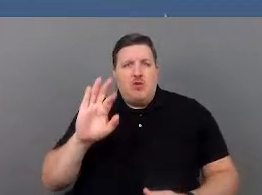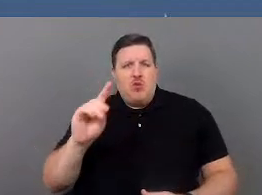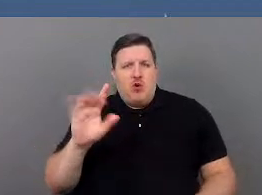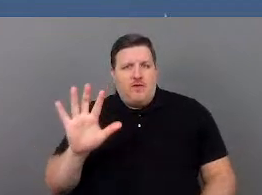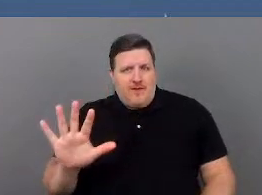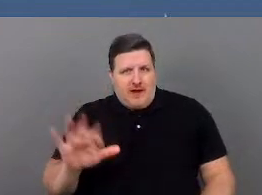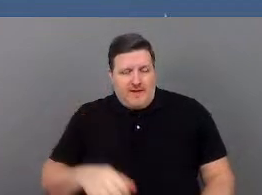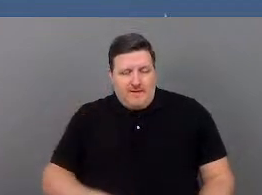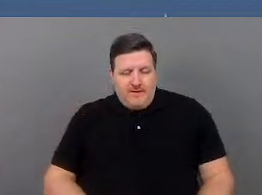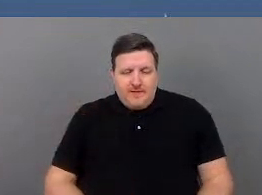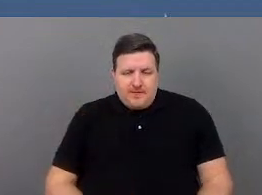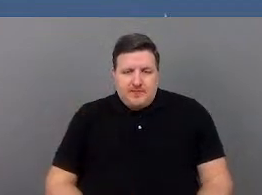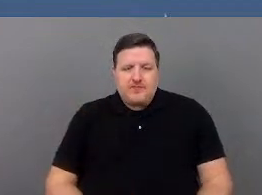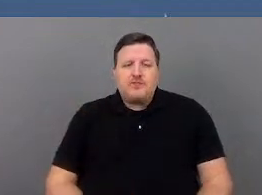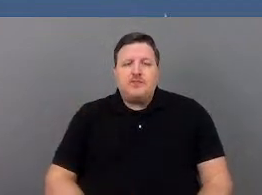WITH MY 5-YEAR-OLD